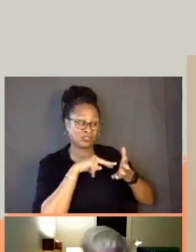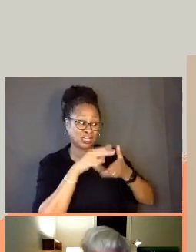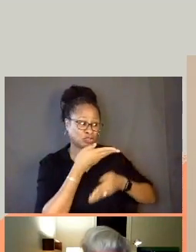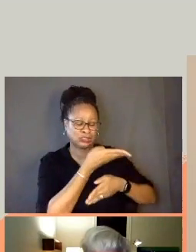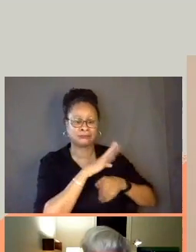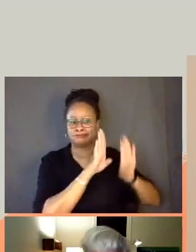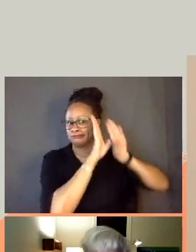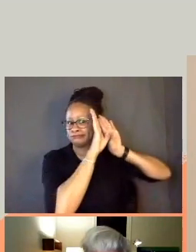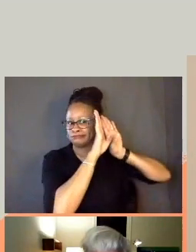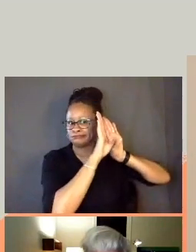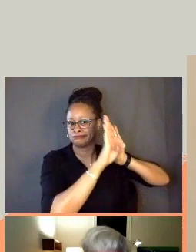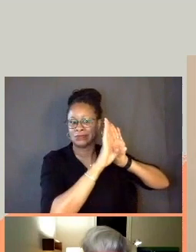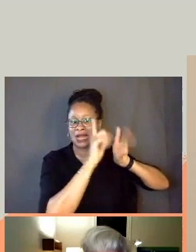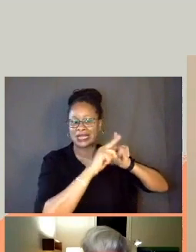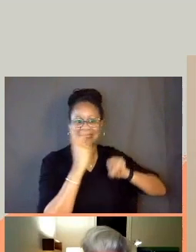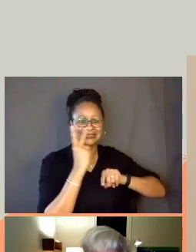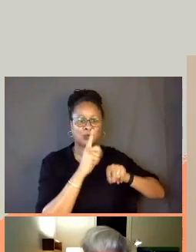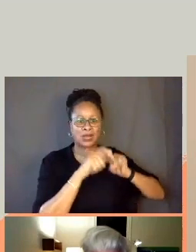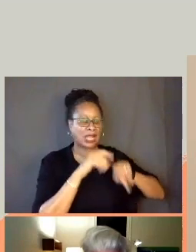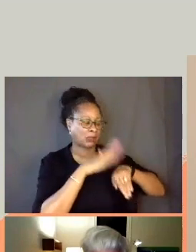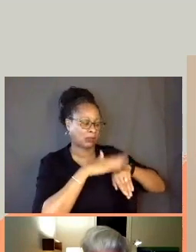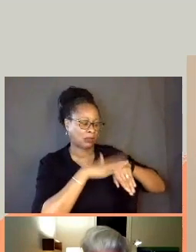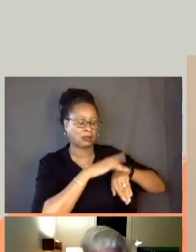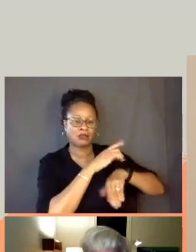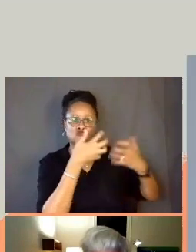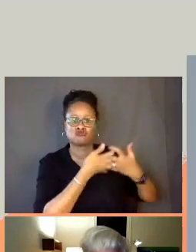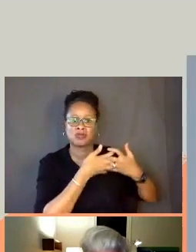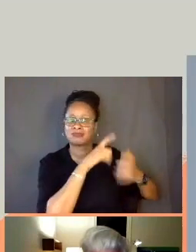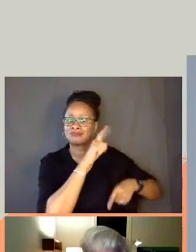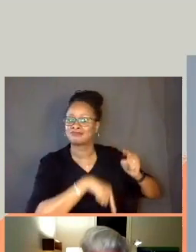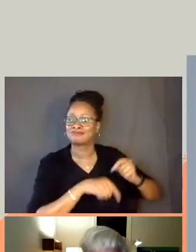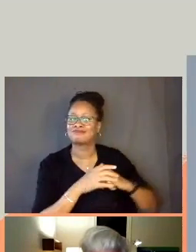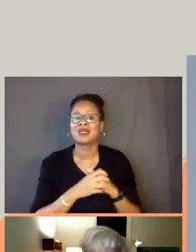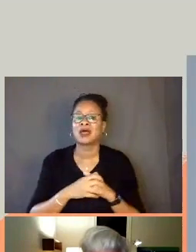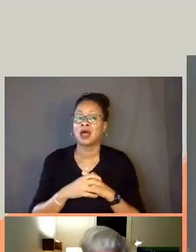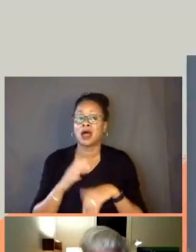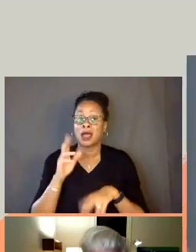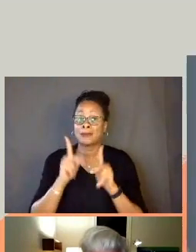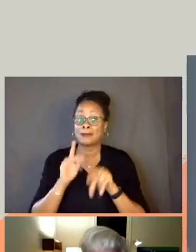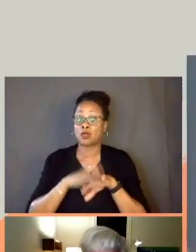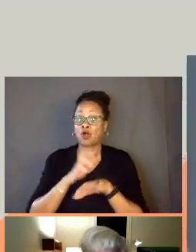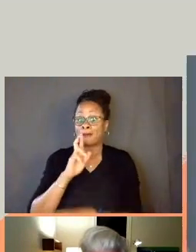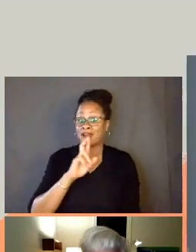we're not going to be together. And then the ones that are on my right--